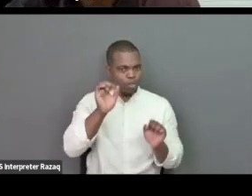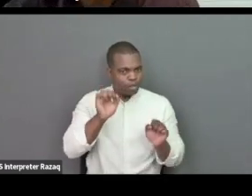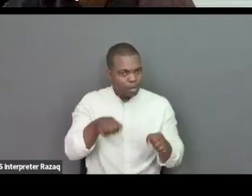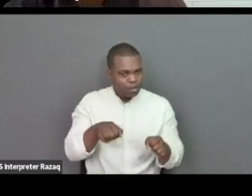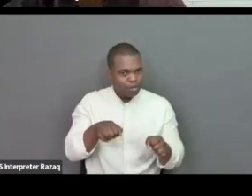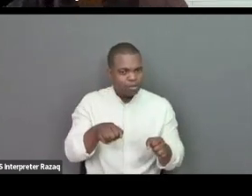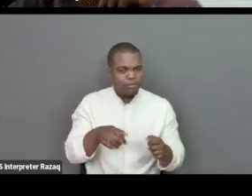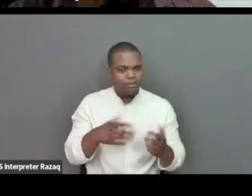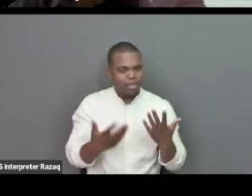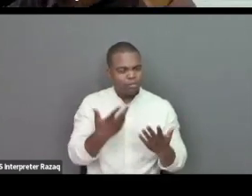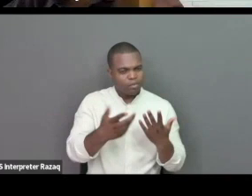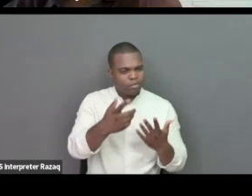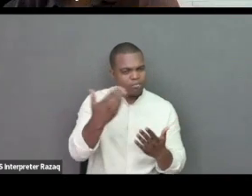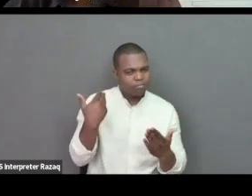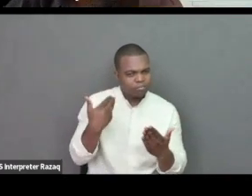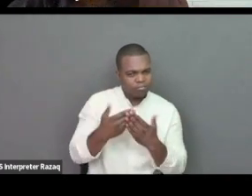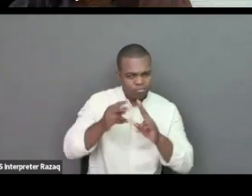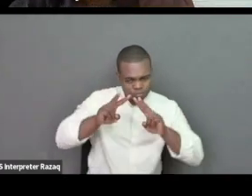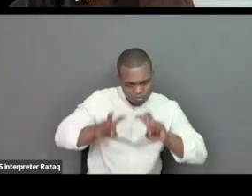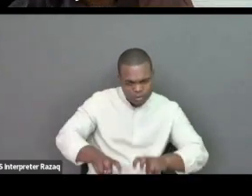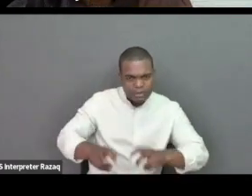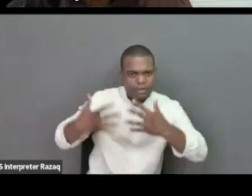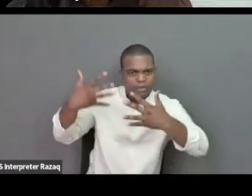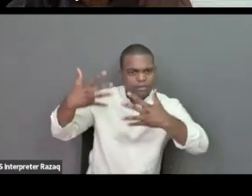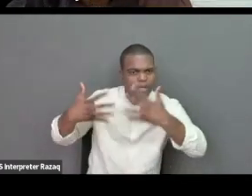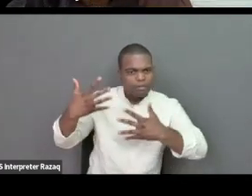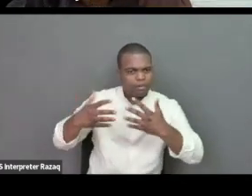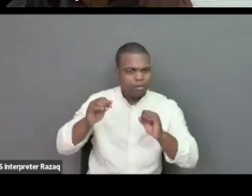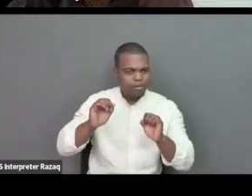not known about it, et cetera. Yes, definitely.